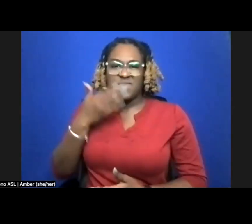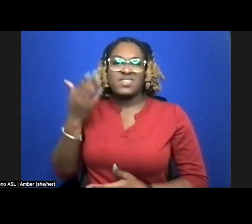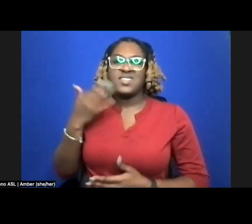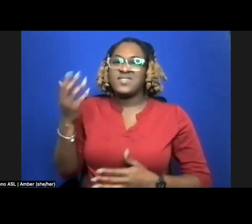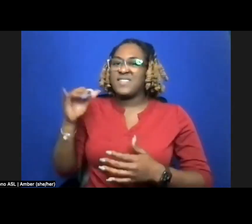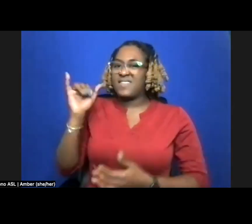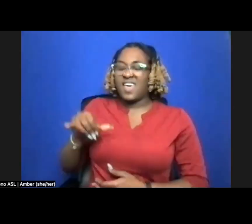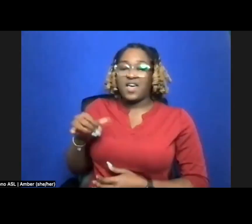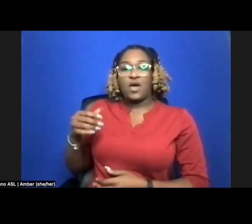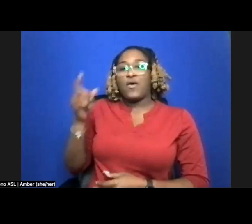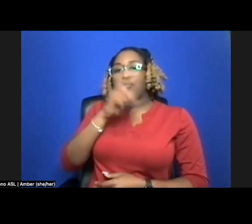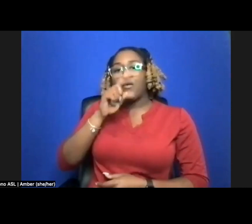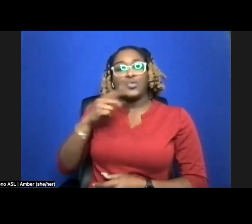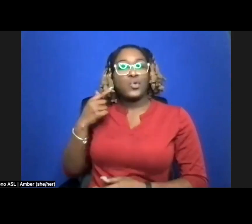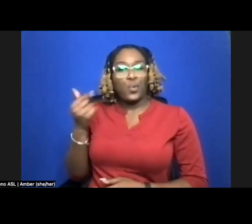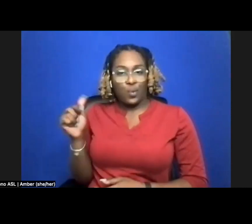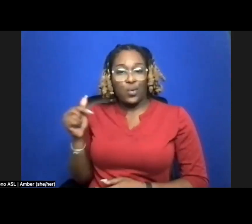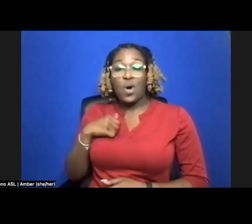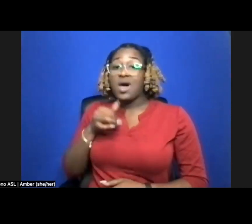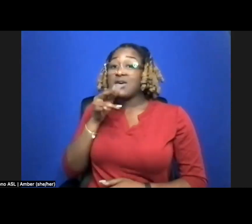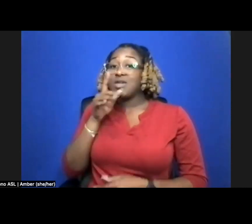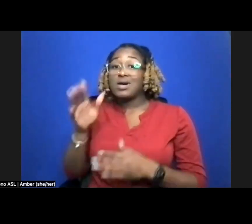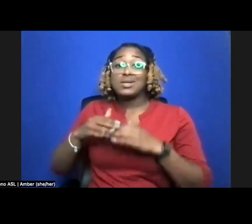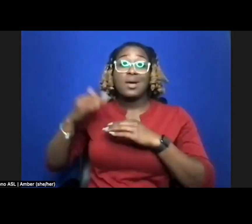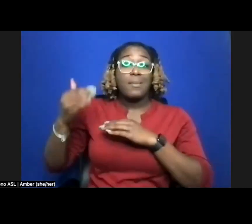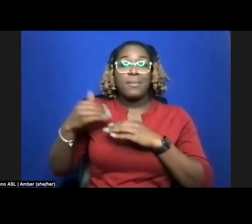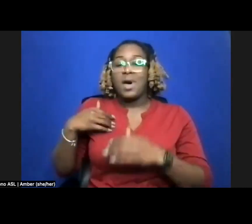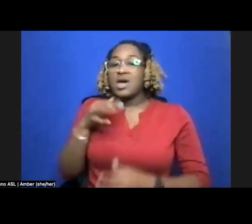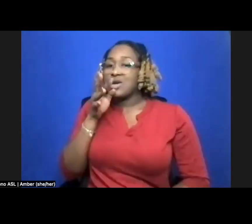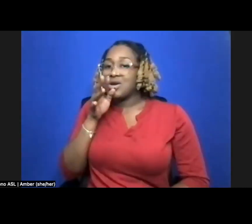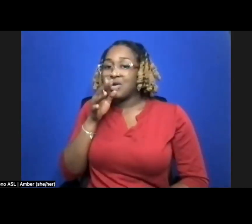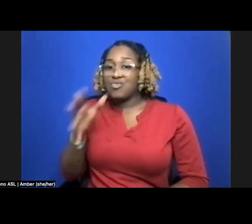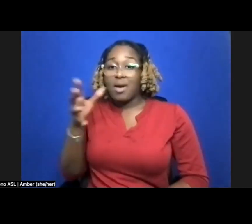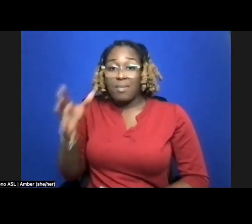gold. i talk too much about my grandmother’s hands because they threshed this country. great